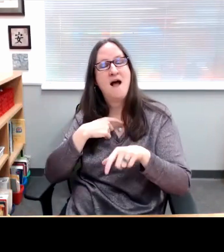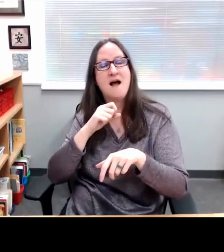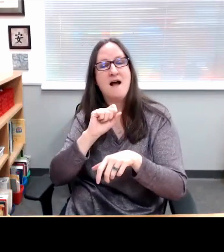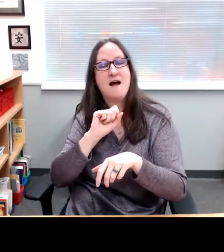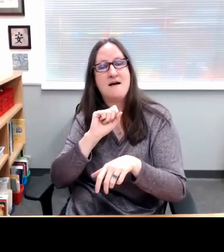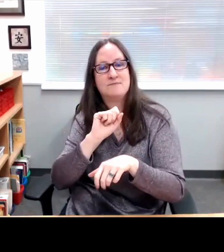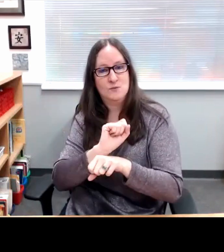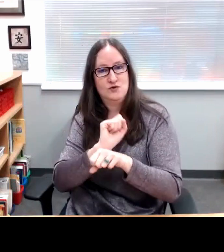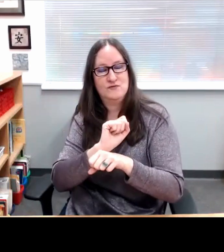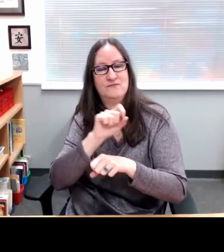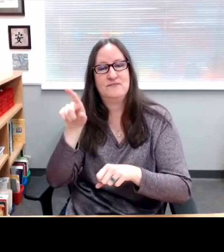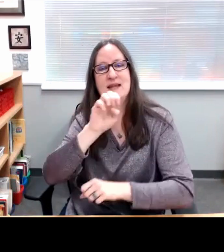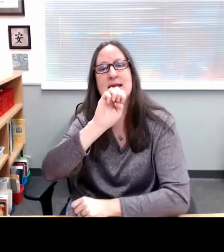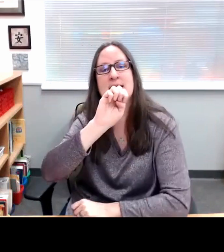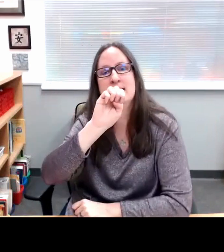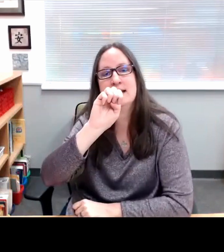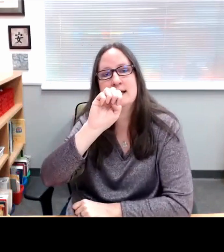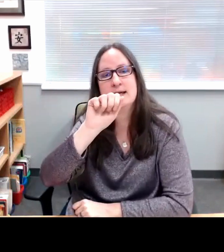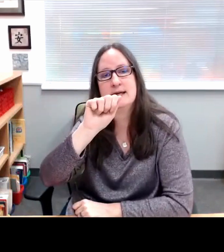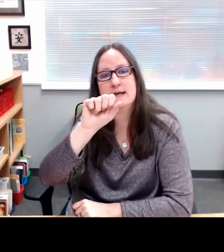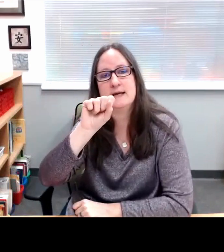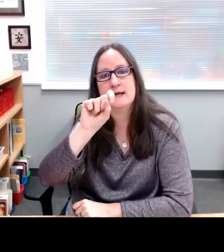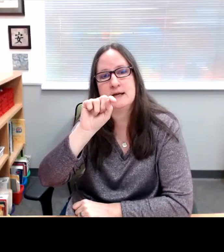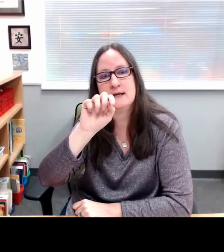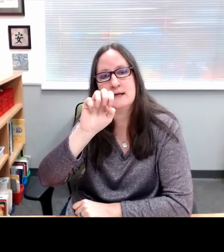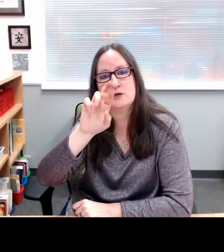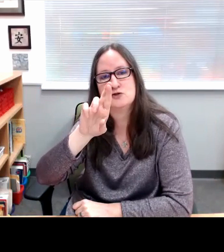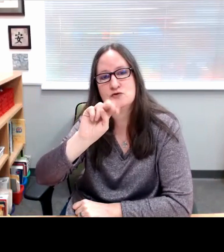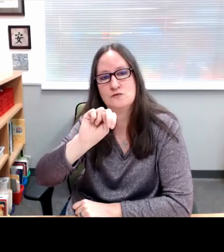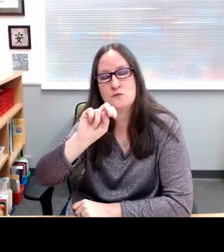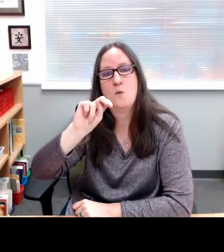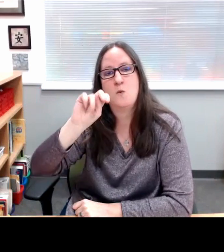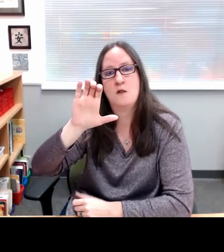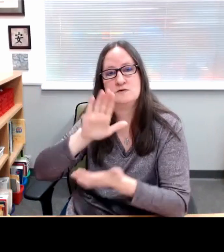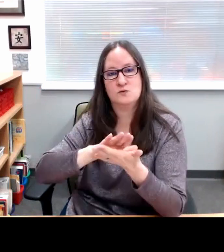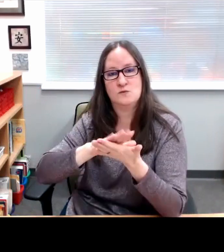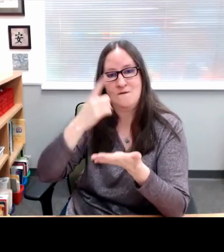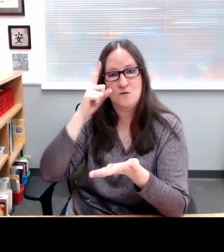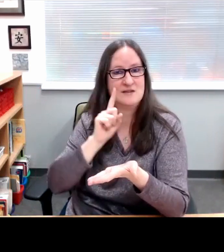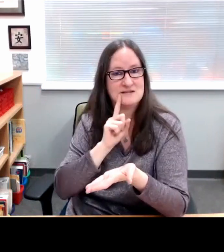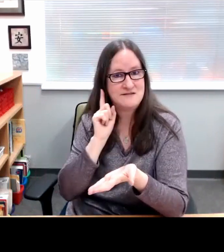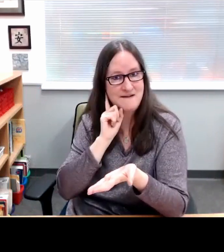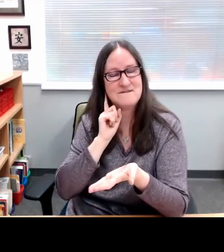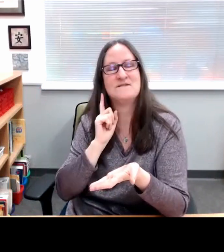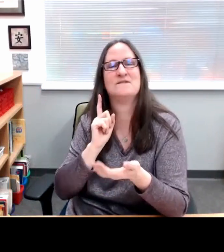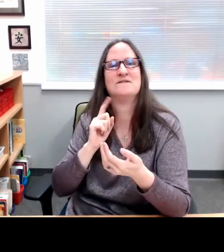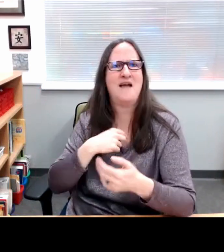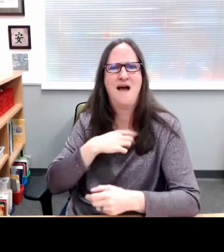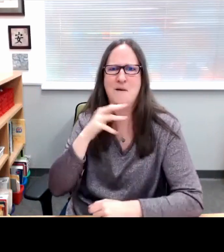Because I remember before when I was working at Eastern North Carolina School for the deaf,